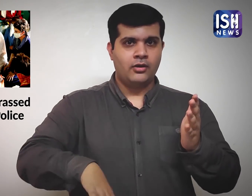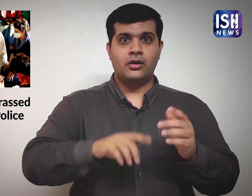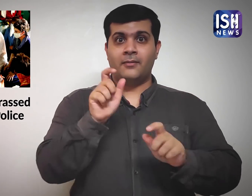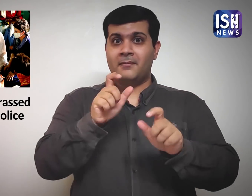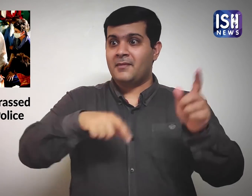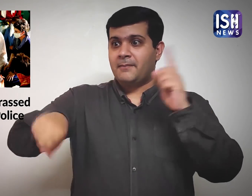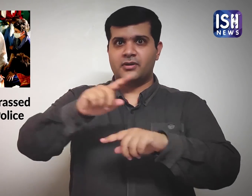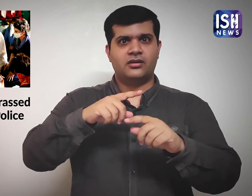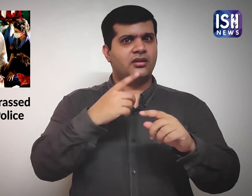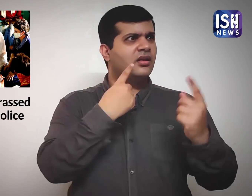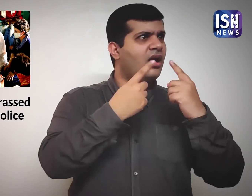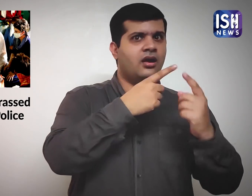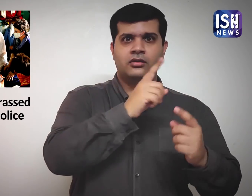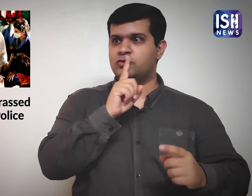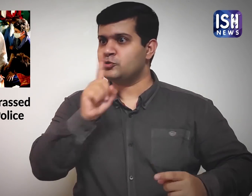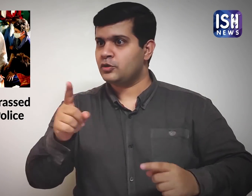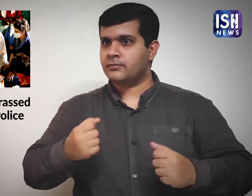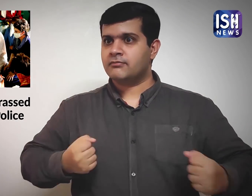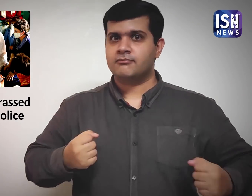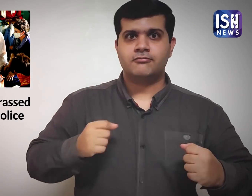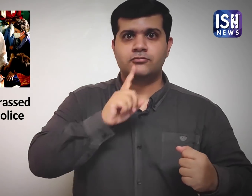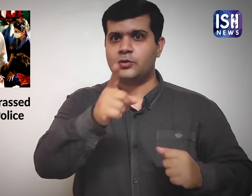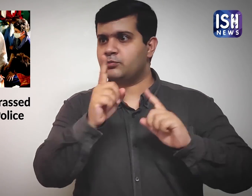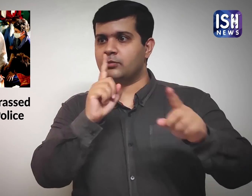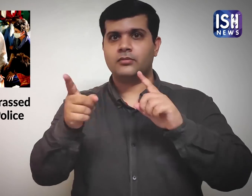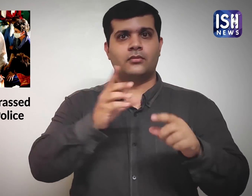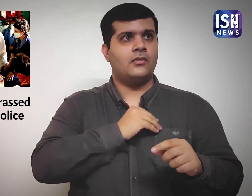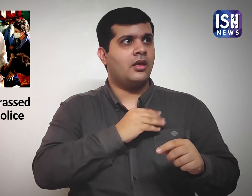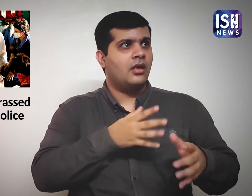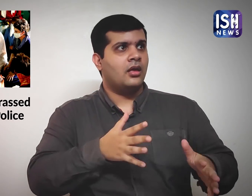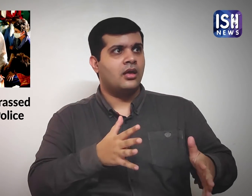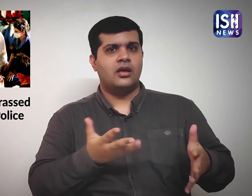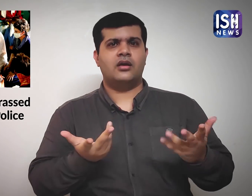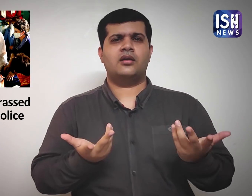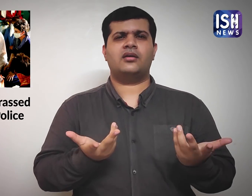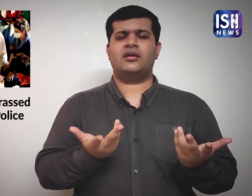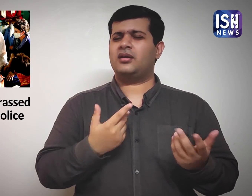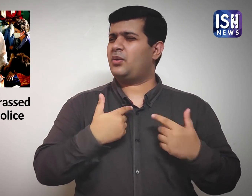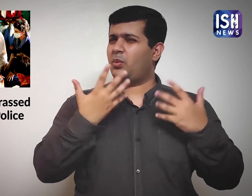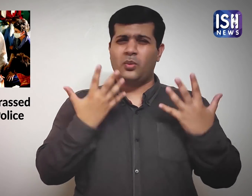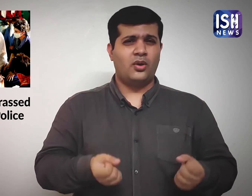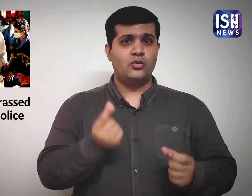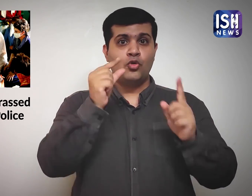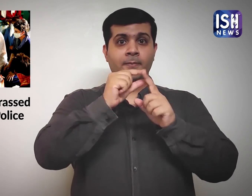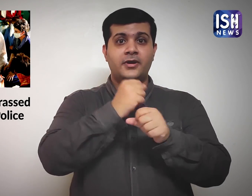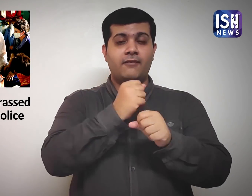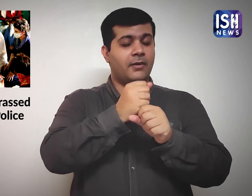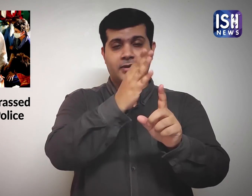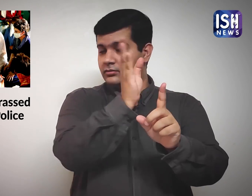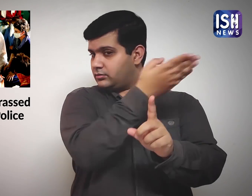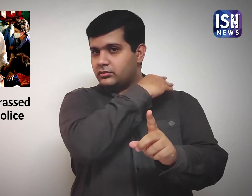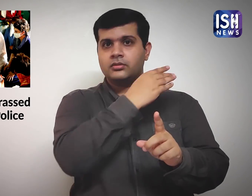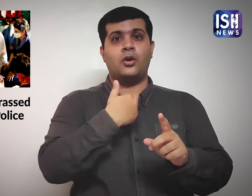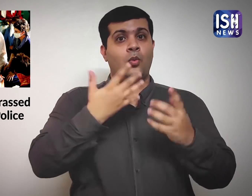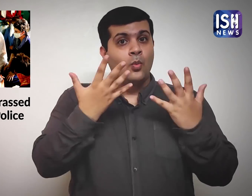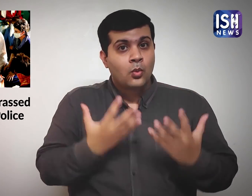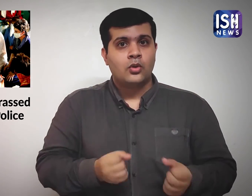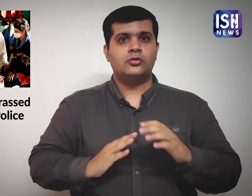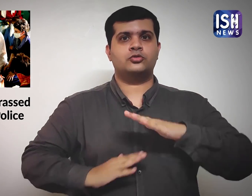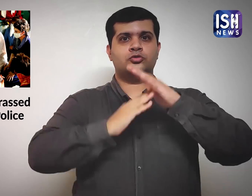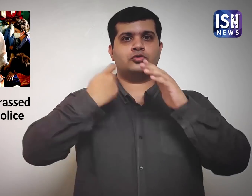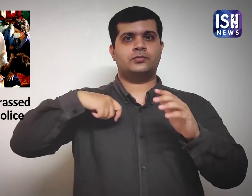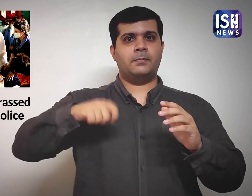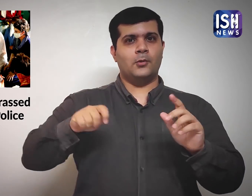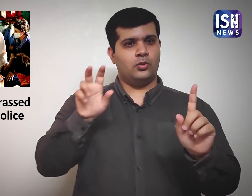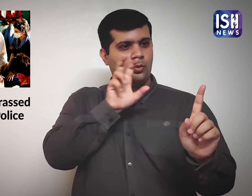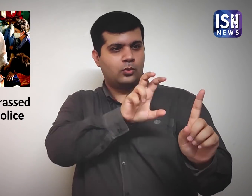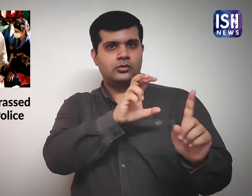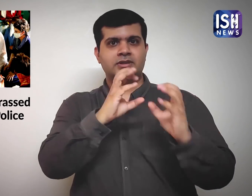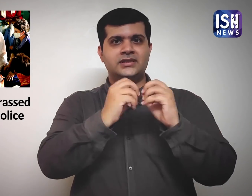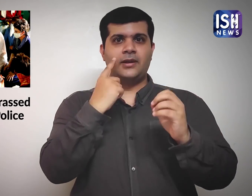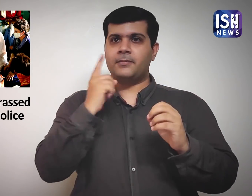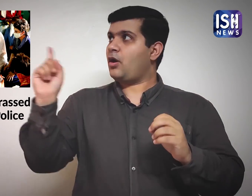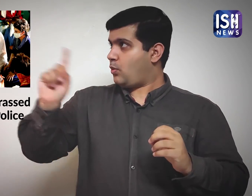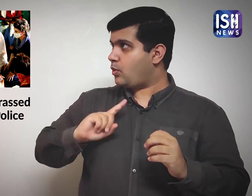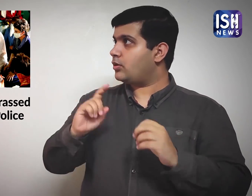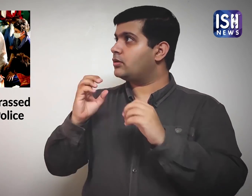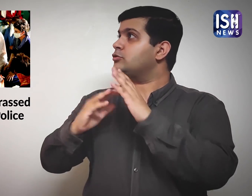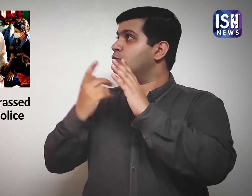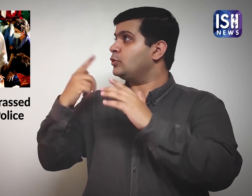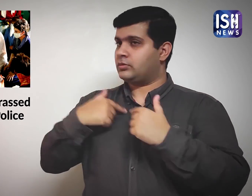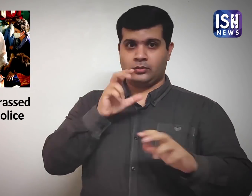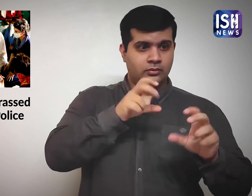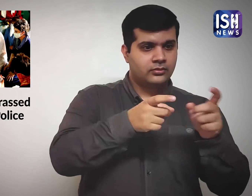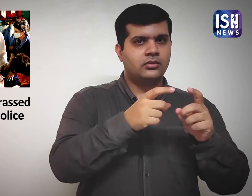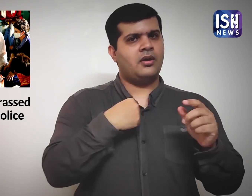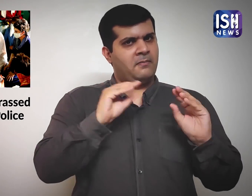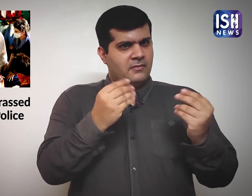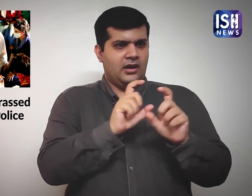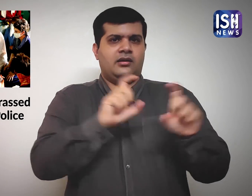threaten and scare people. We want the investigation to be monitored by the Supremem Court